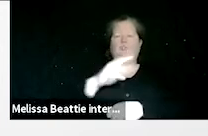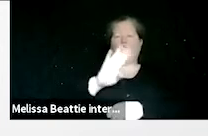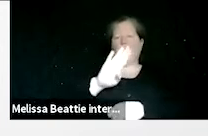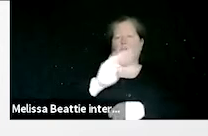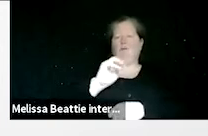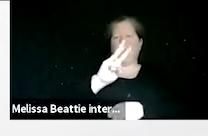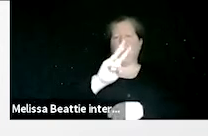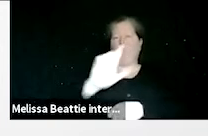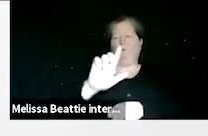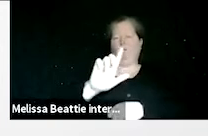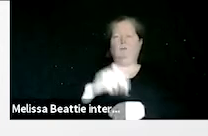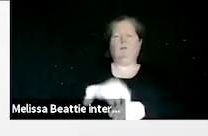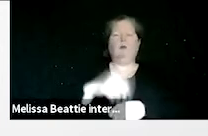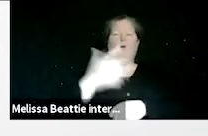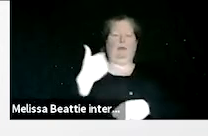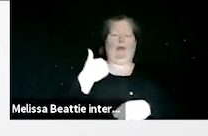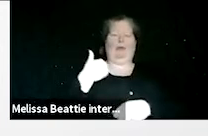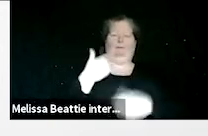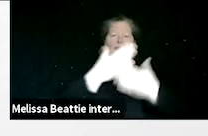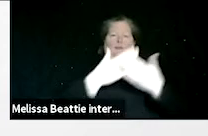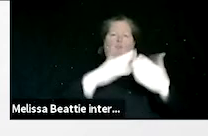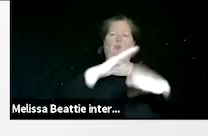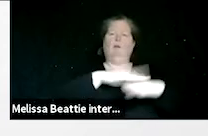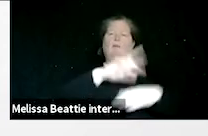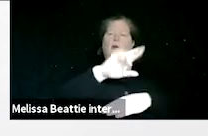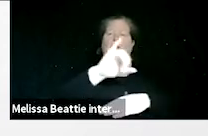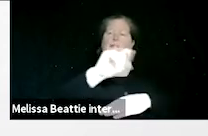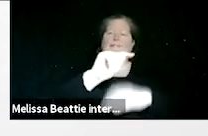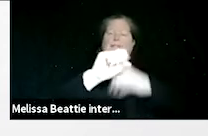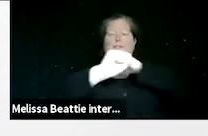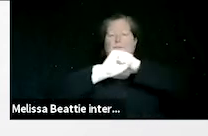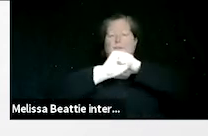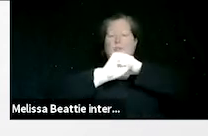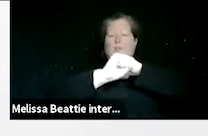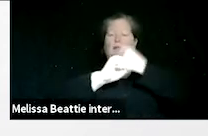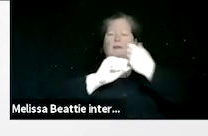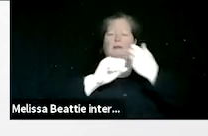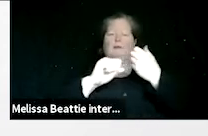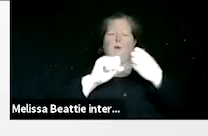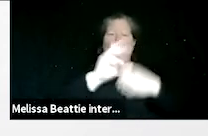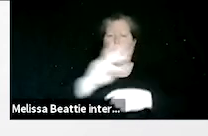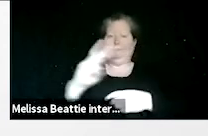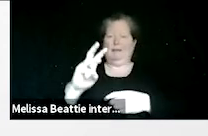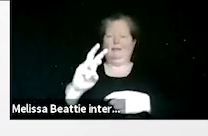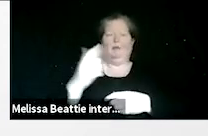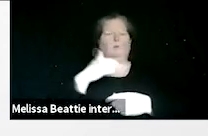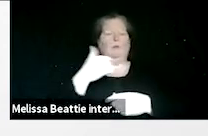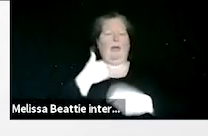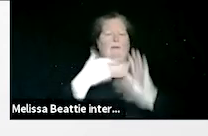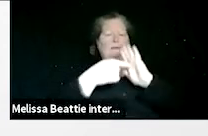RT information security website where we post examples efficient come in. Not all of them but ones that we worry about